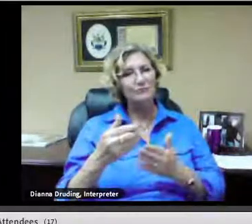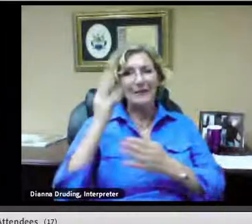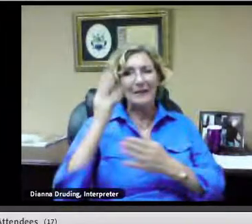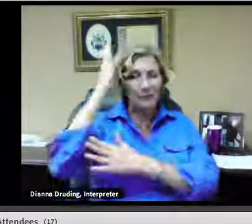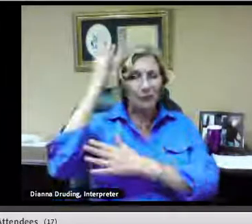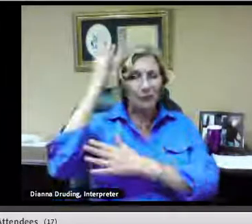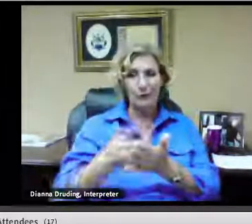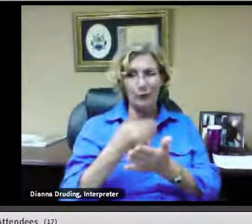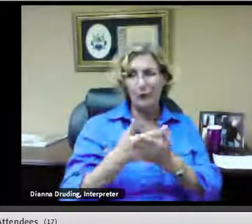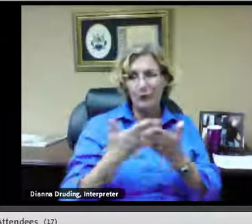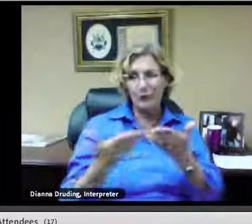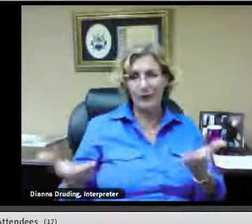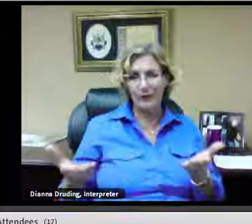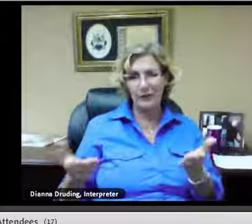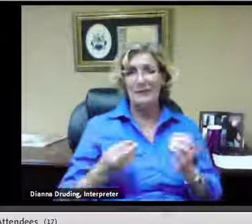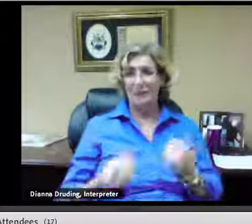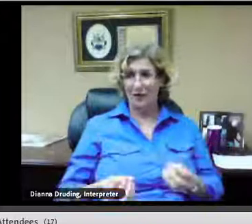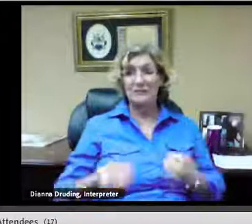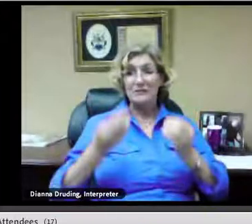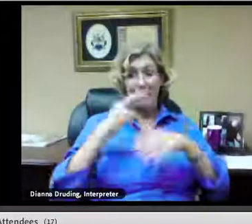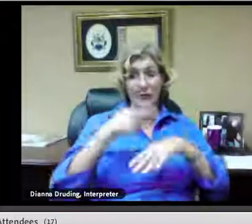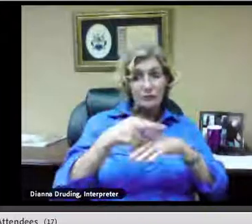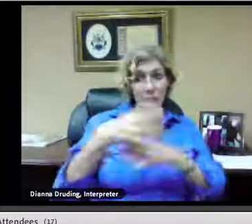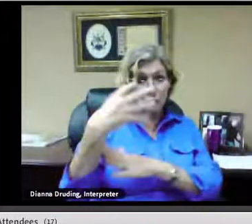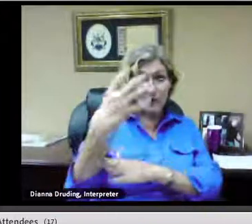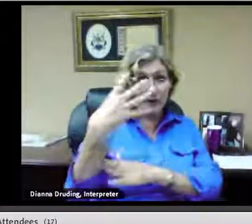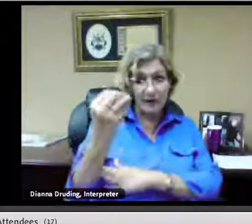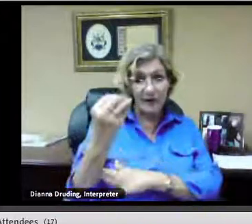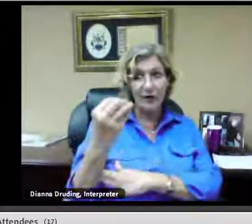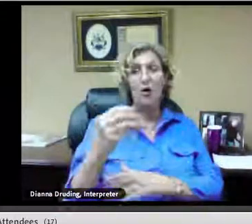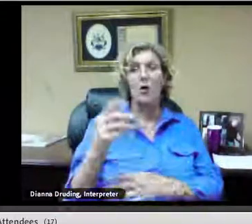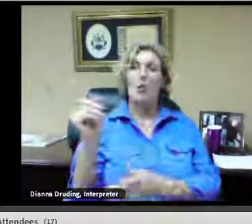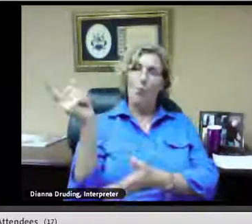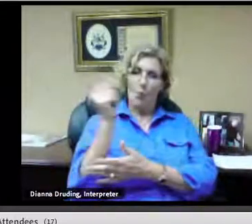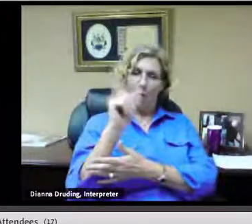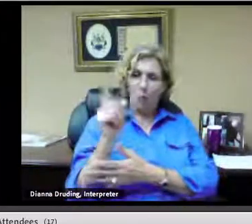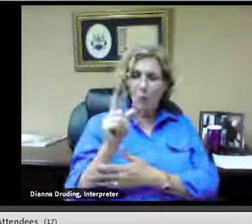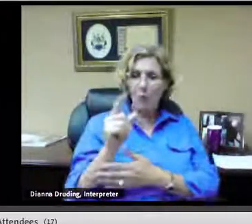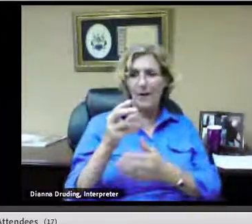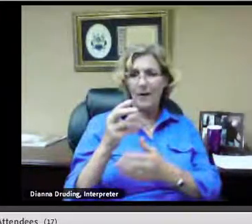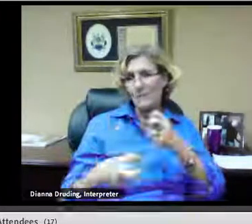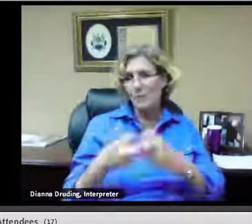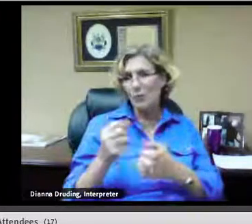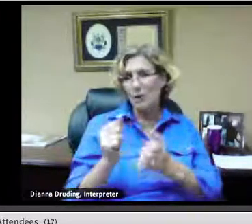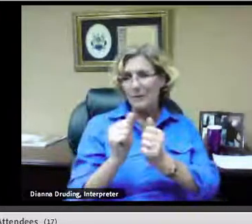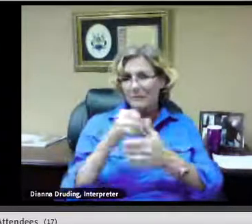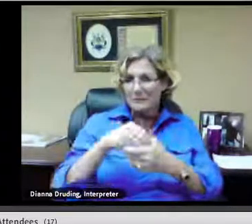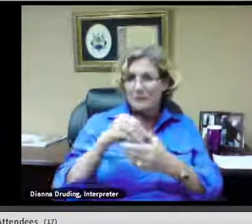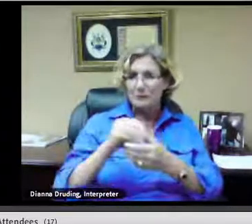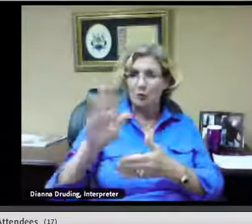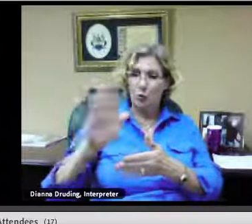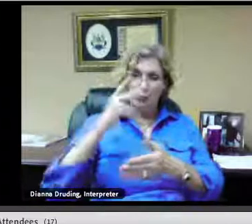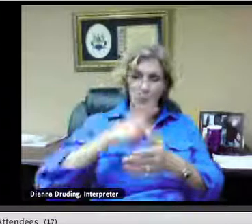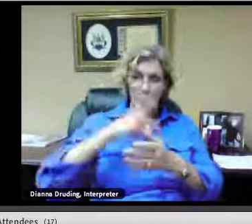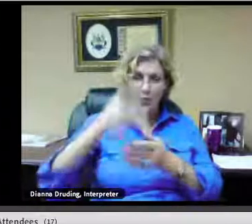and services and accessibility in your libraries and your daily interactions and practices? And then what are the best resources?